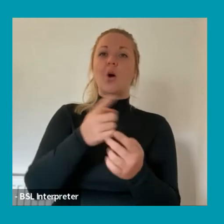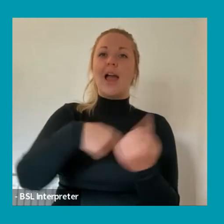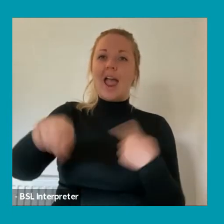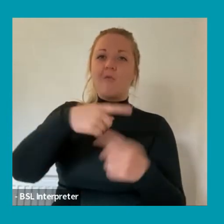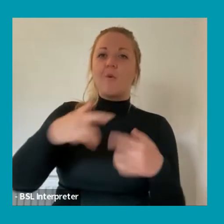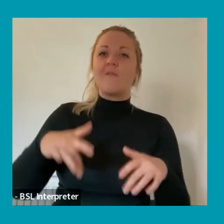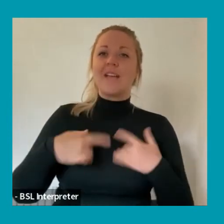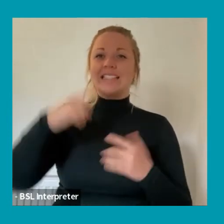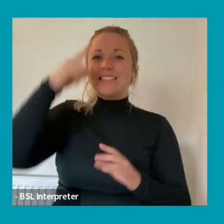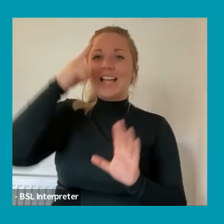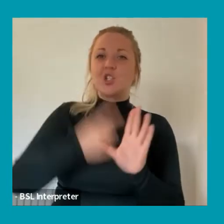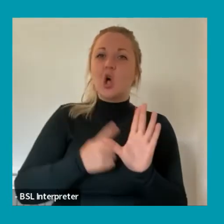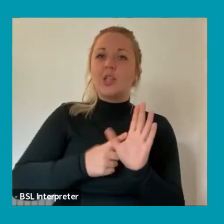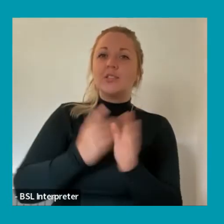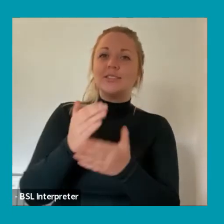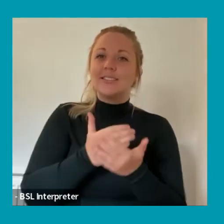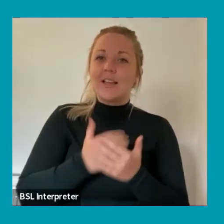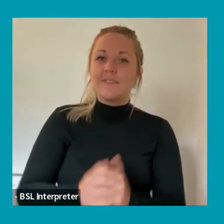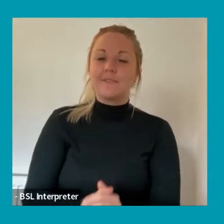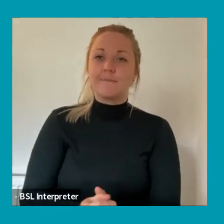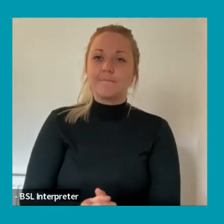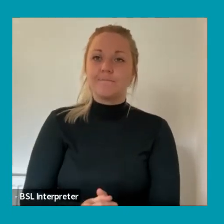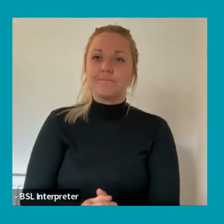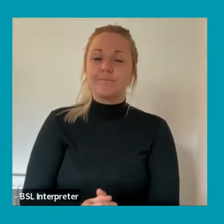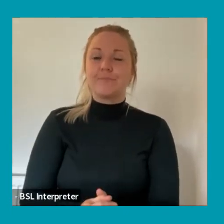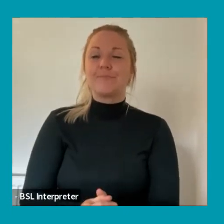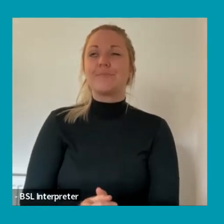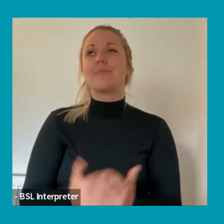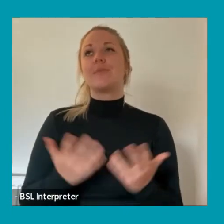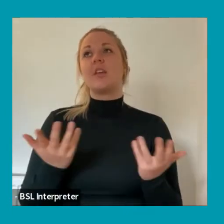I think having people that they can trust.